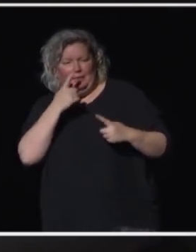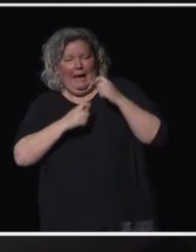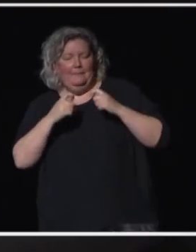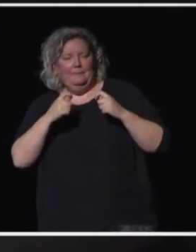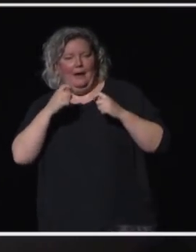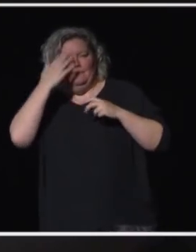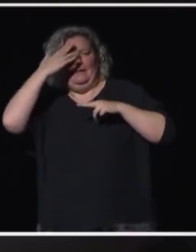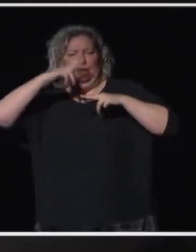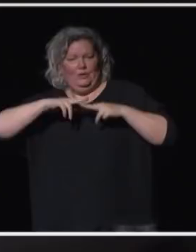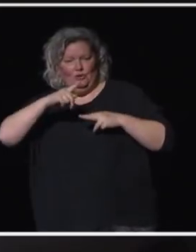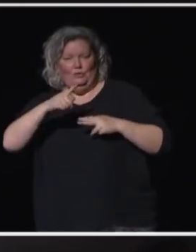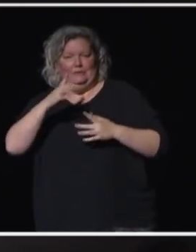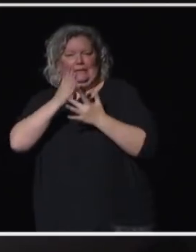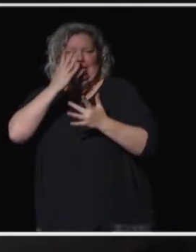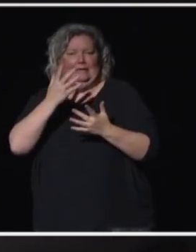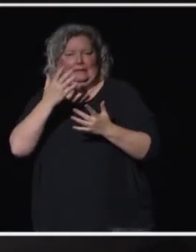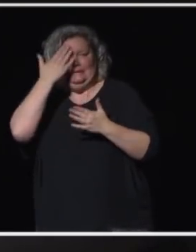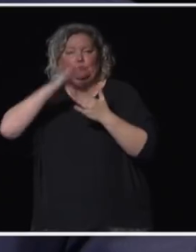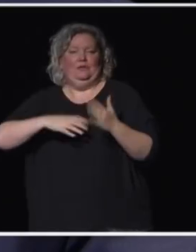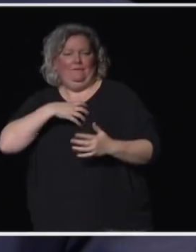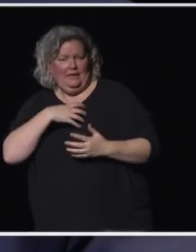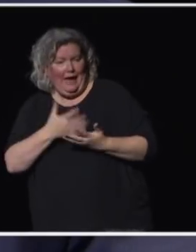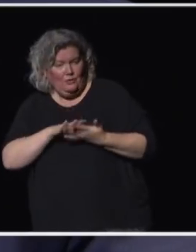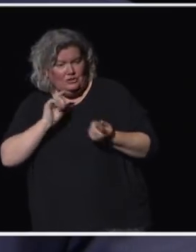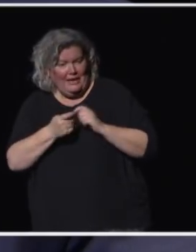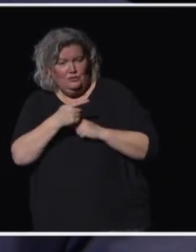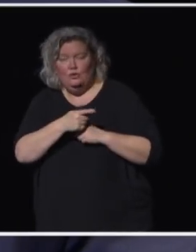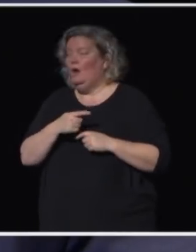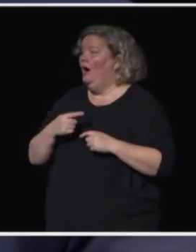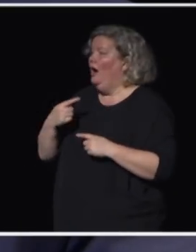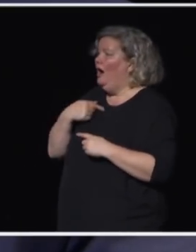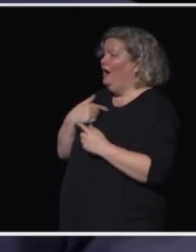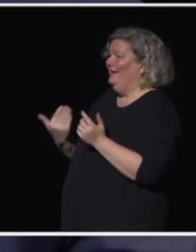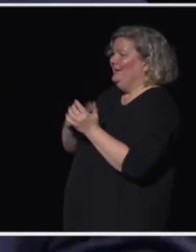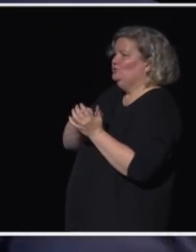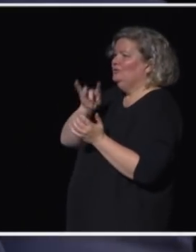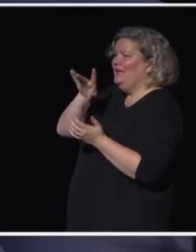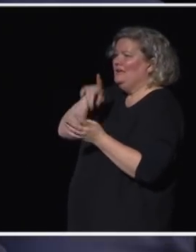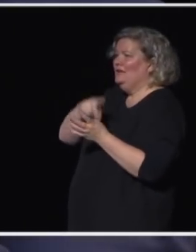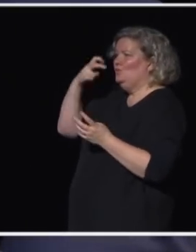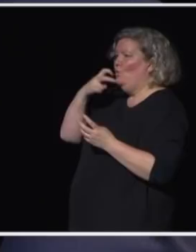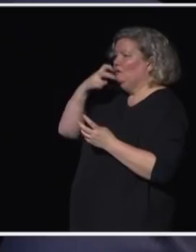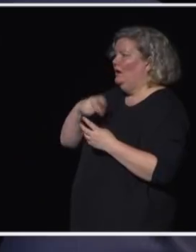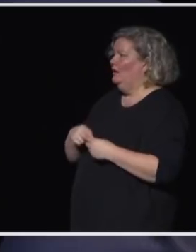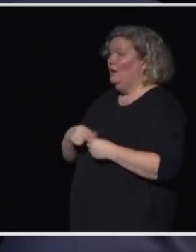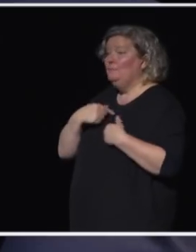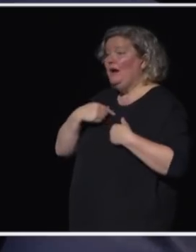How did that change you, becoming a father? Oh, I think it aged me about ten years. Like, my son was born when I was 24